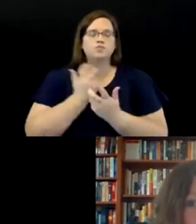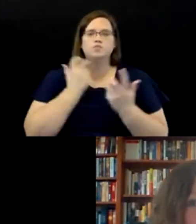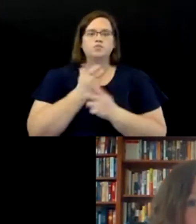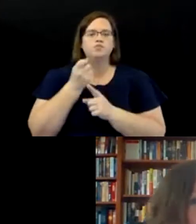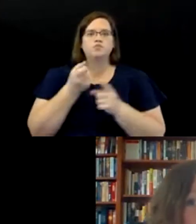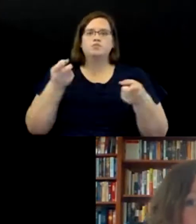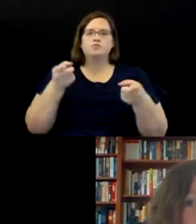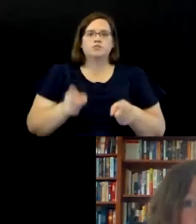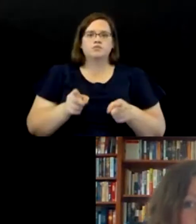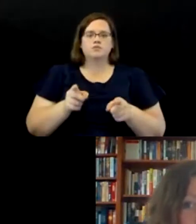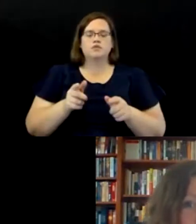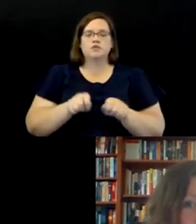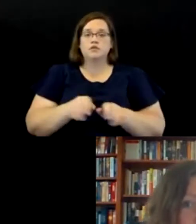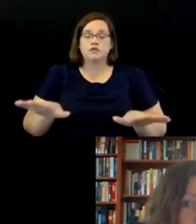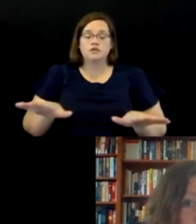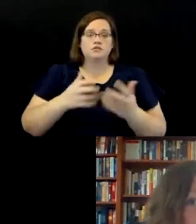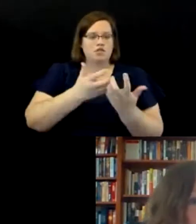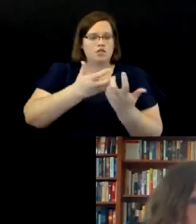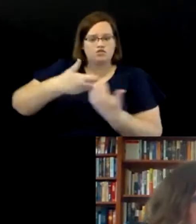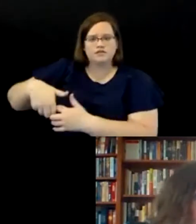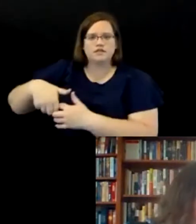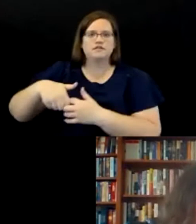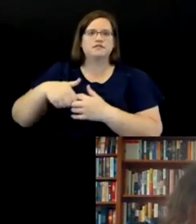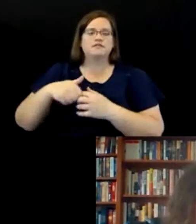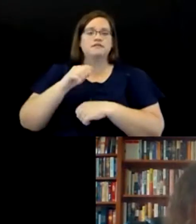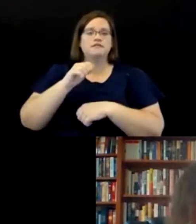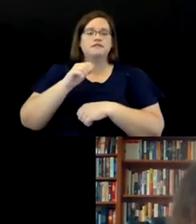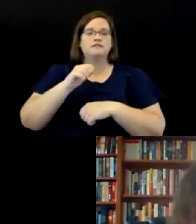complex of logistics in terms of standing up clinics, call centers, and